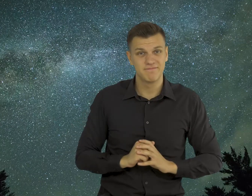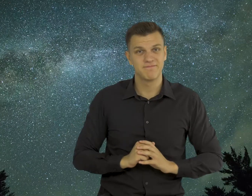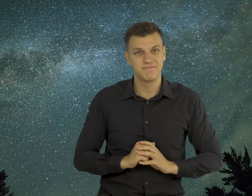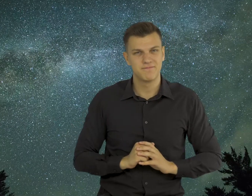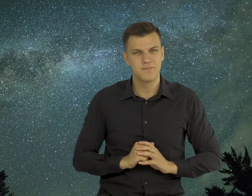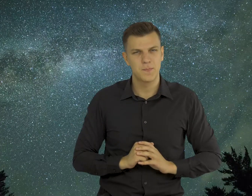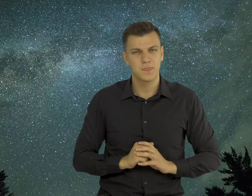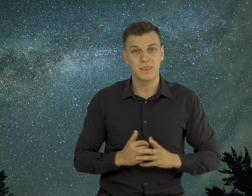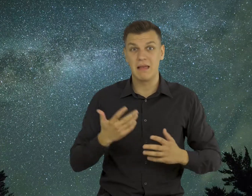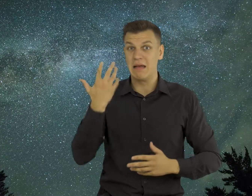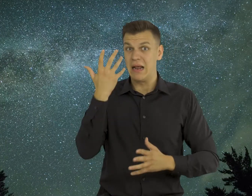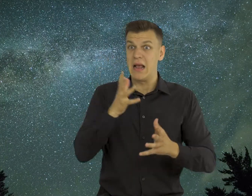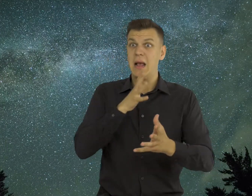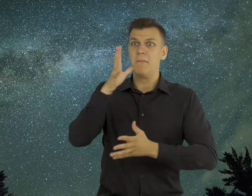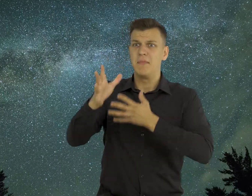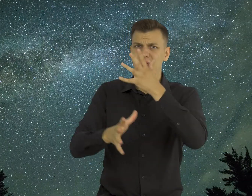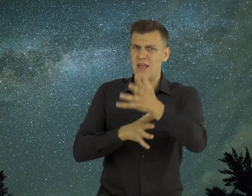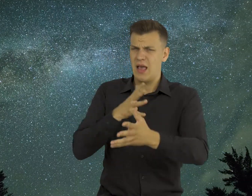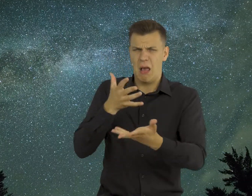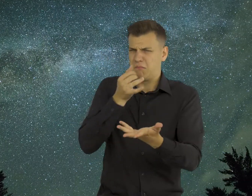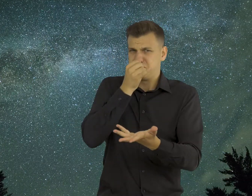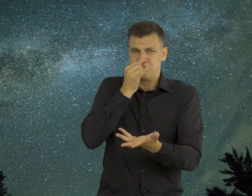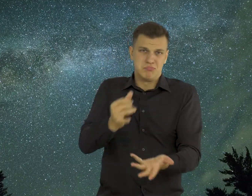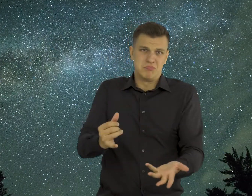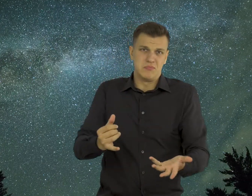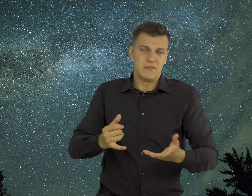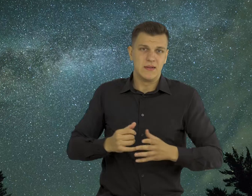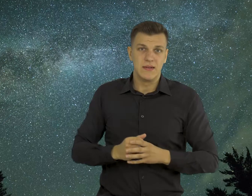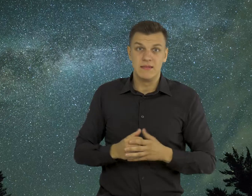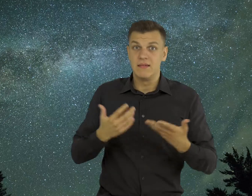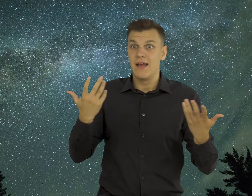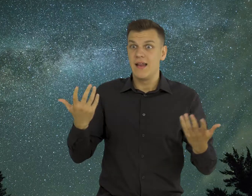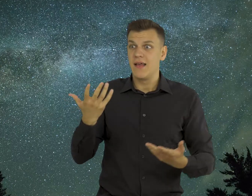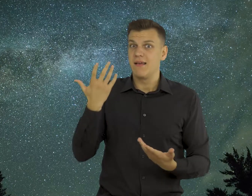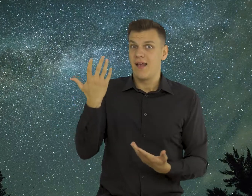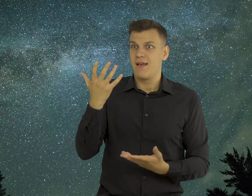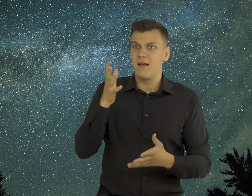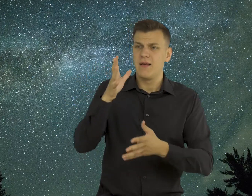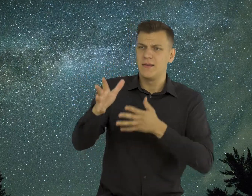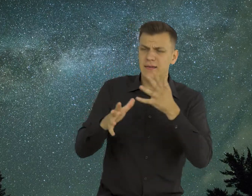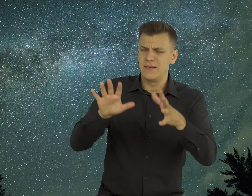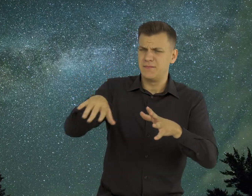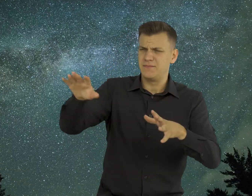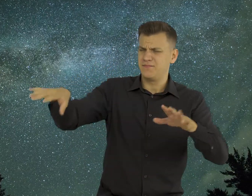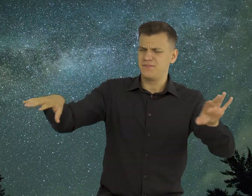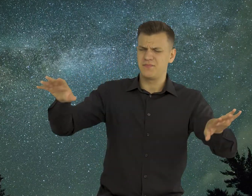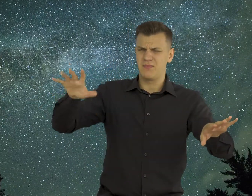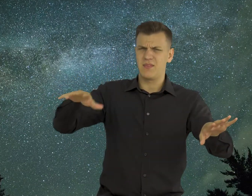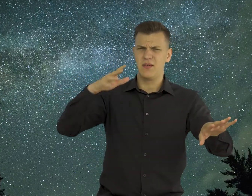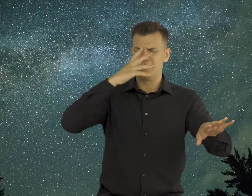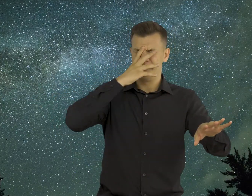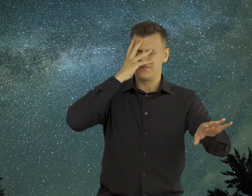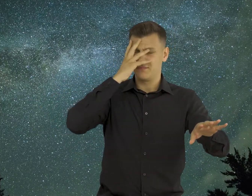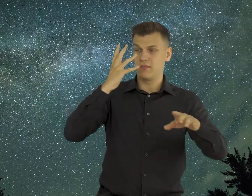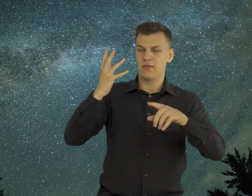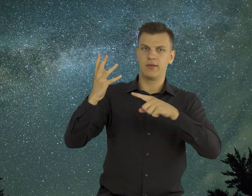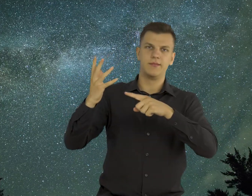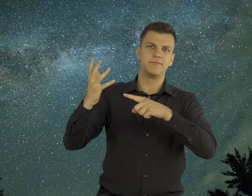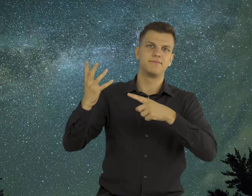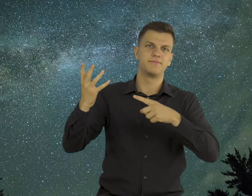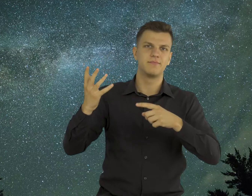It's so dark you can't blink because you can't see your own hand.